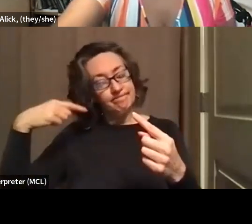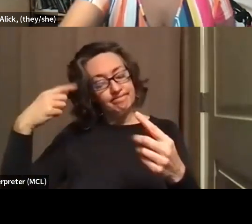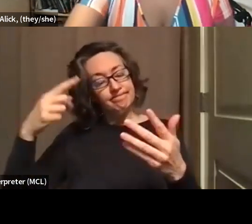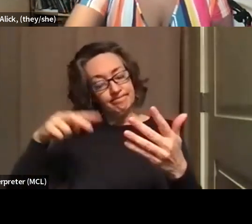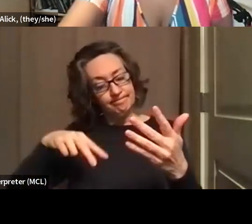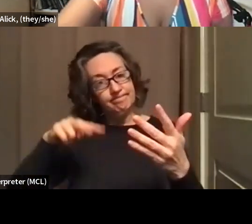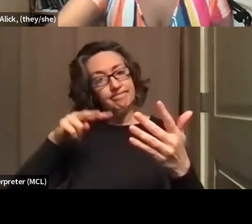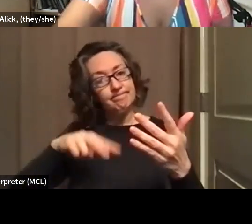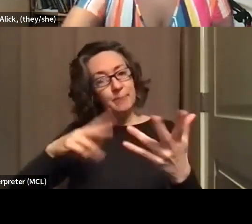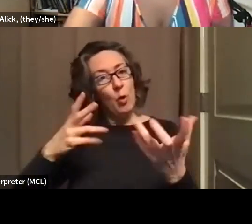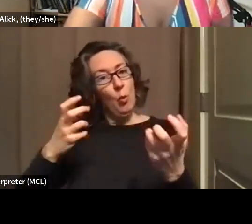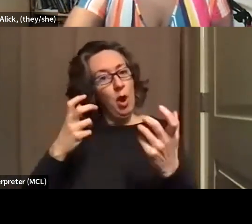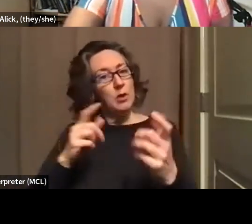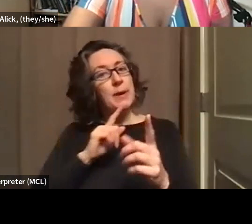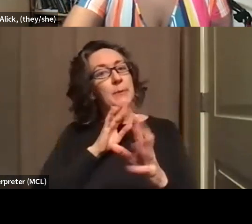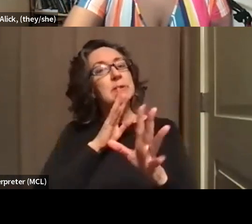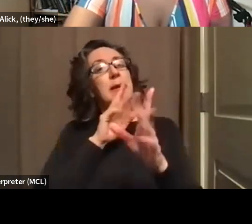Because they really want to be heard.